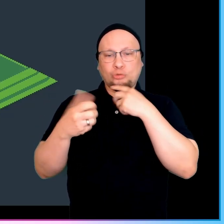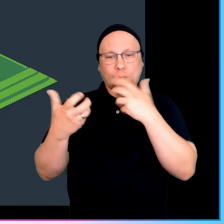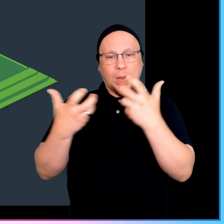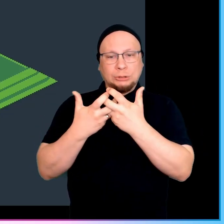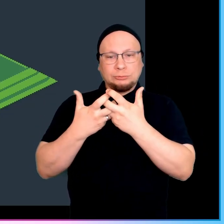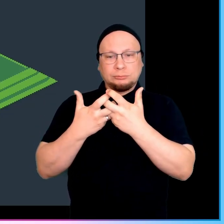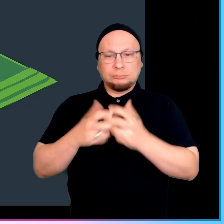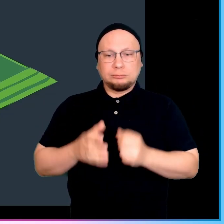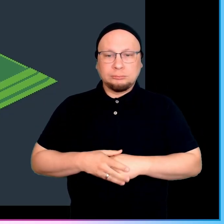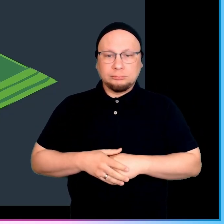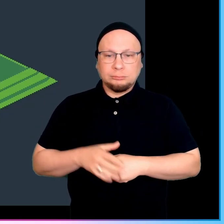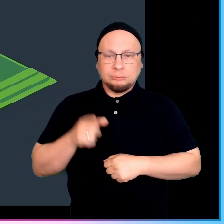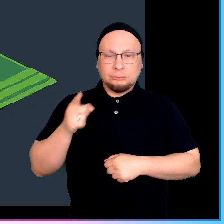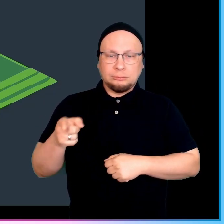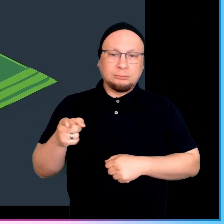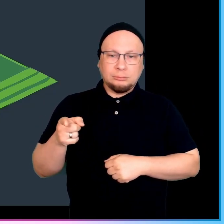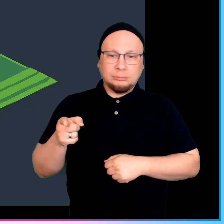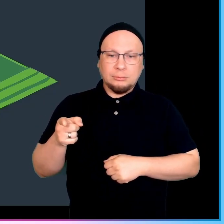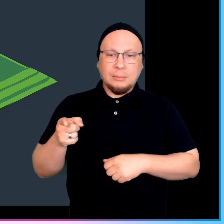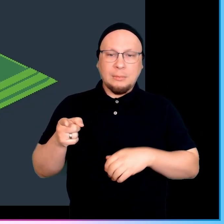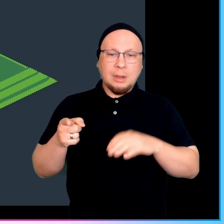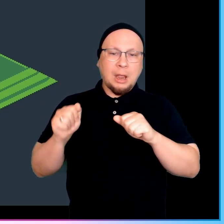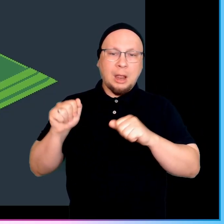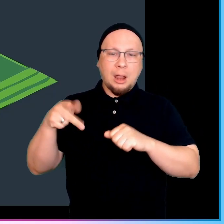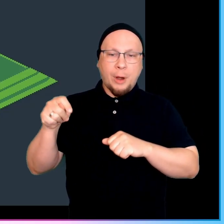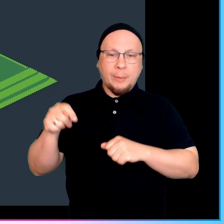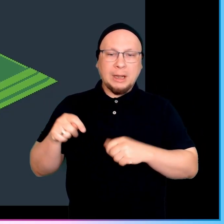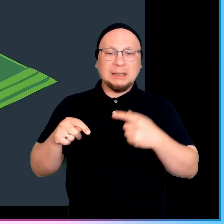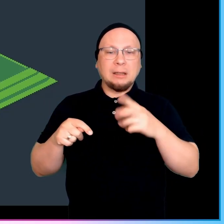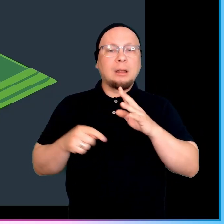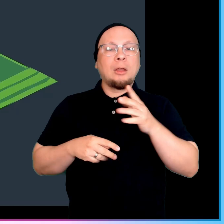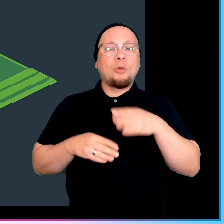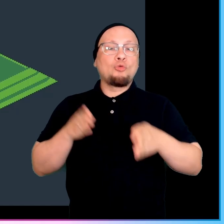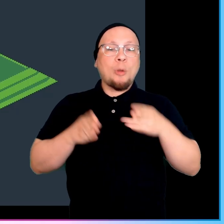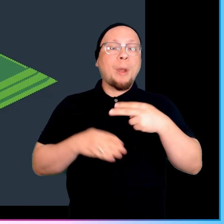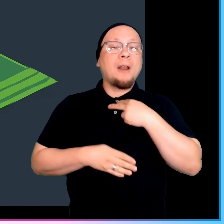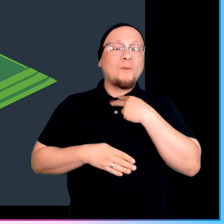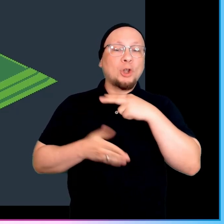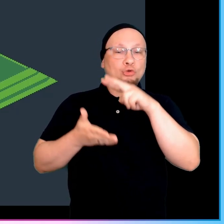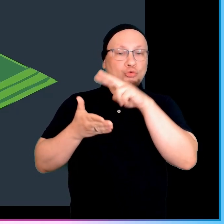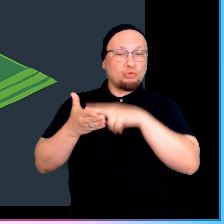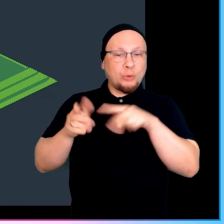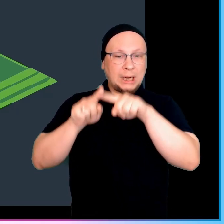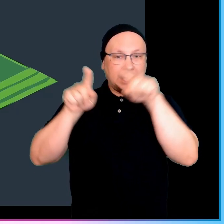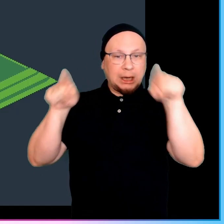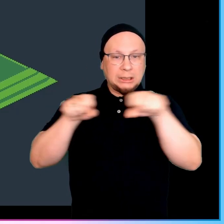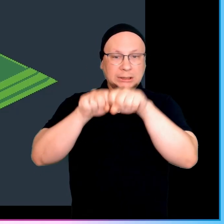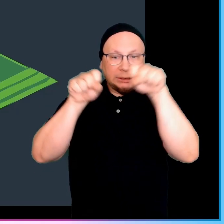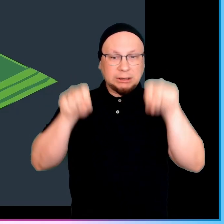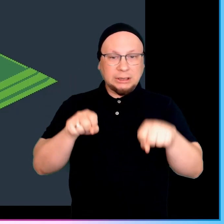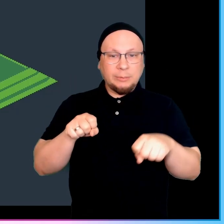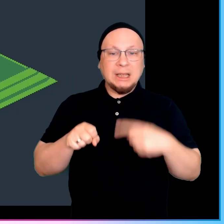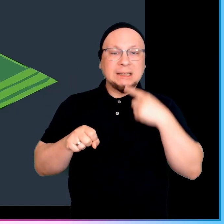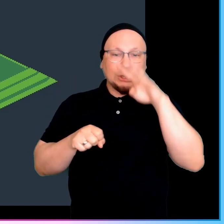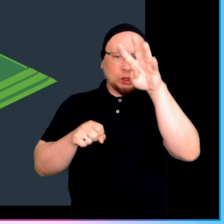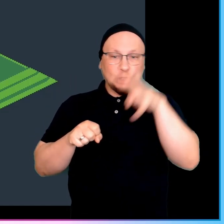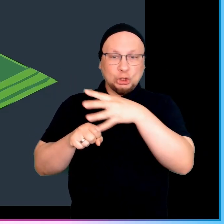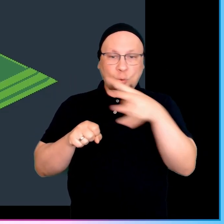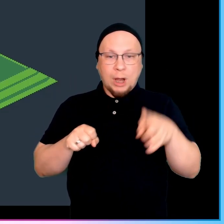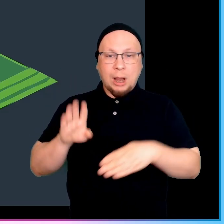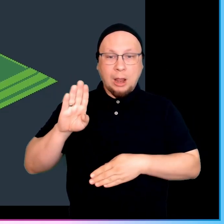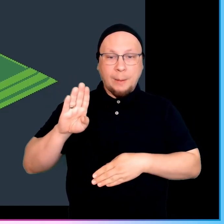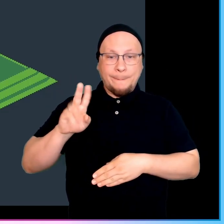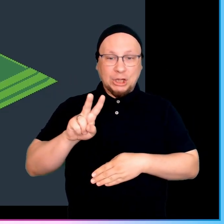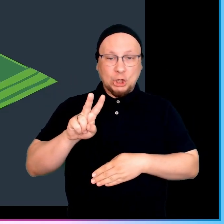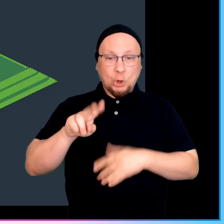A3 is a flats. B3 is empty [fail]. B2 is empty [suceed]. Foundry placed in B2.